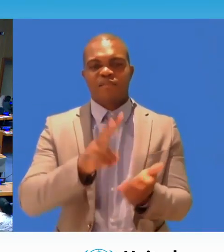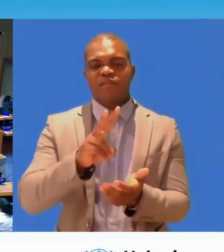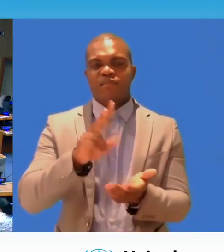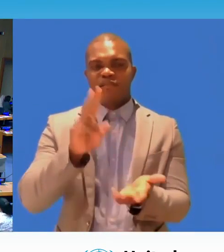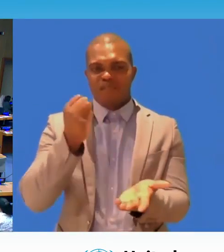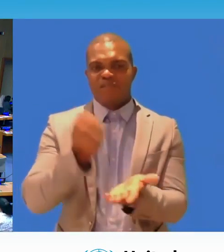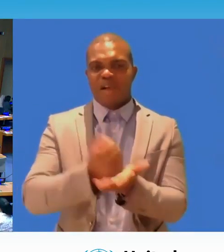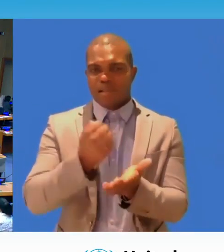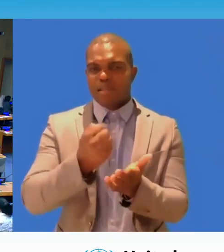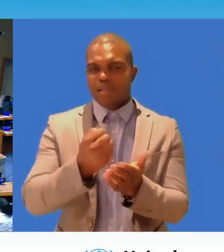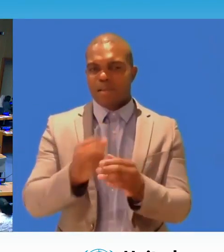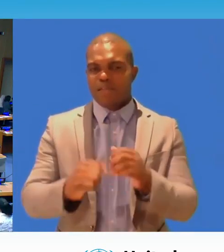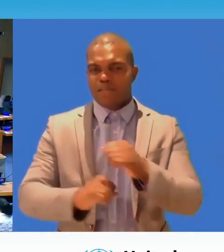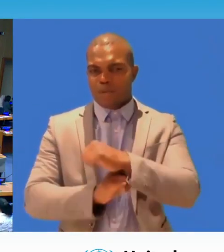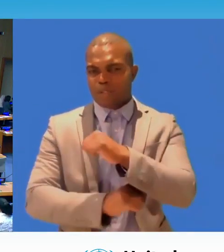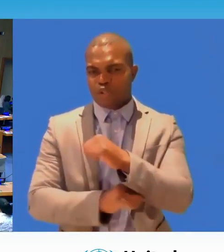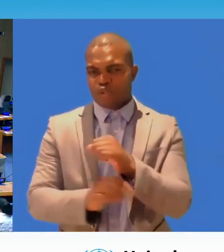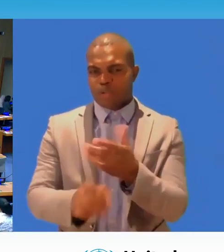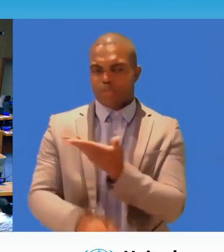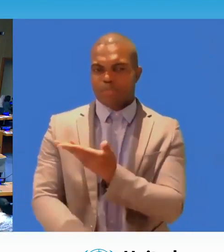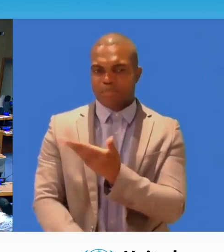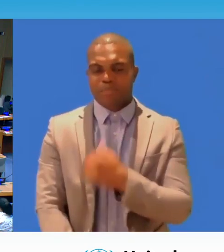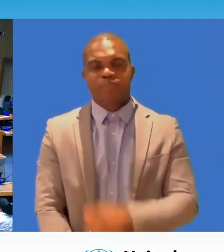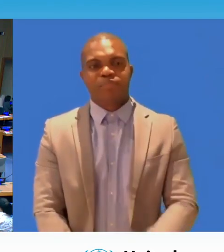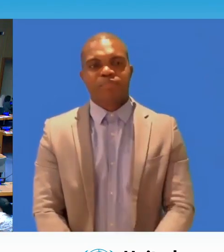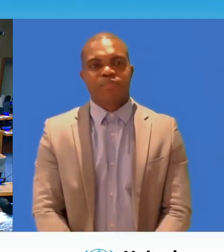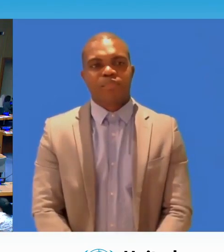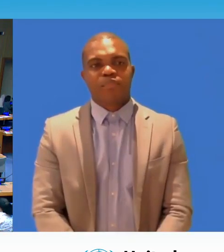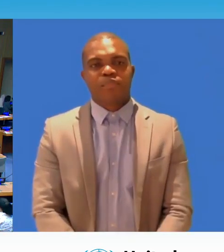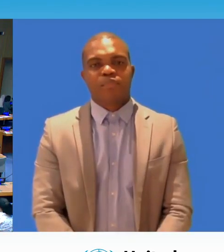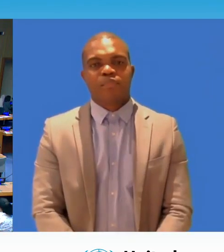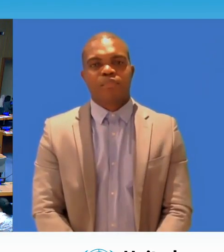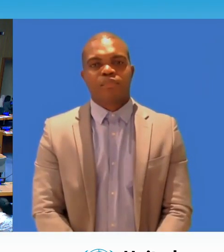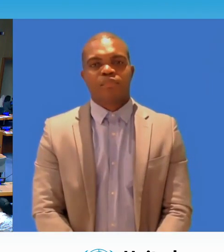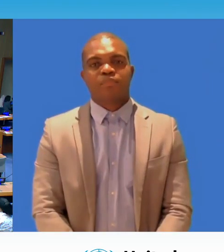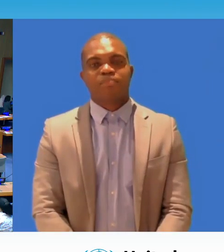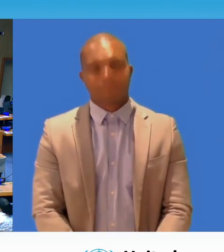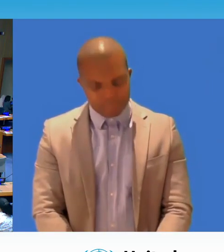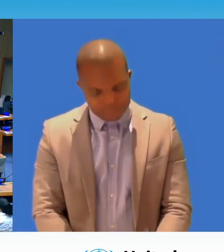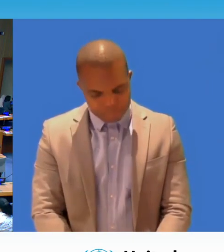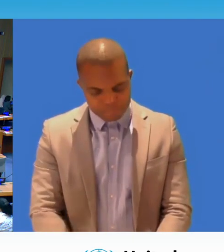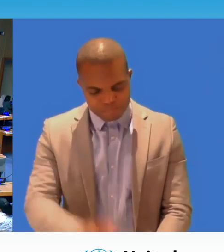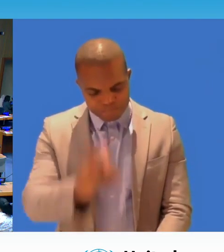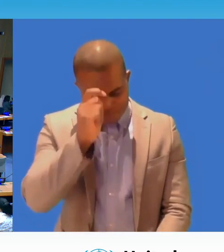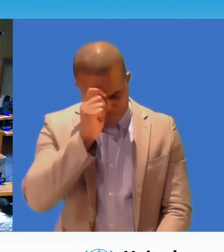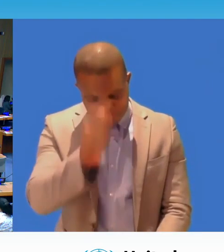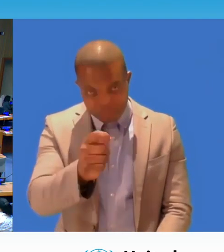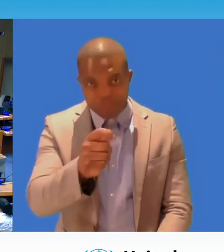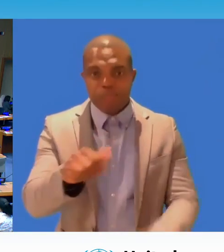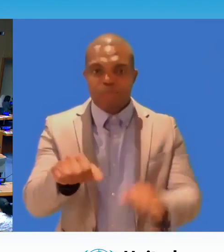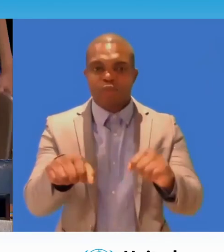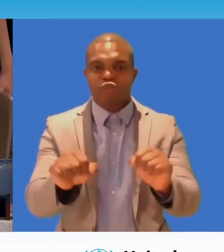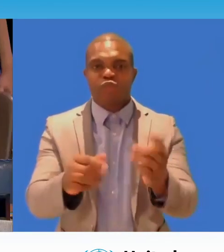chair distinguished delegates friends and colleagues my name is Steven Ellen and